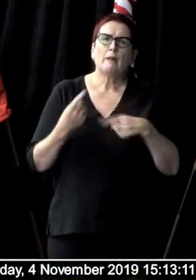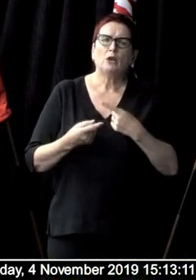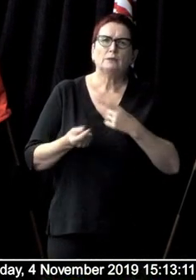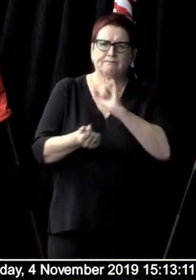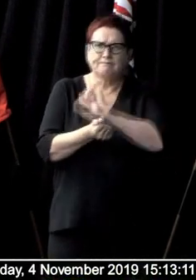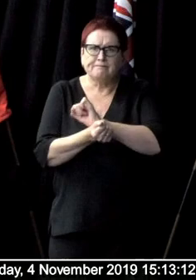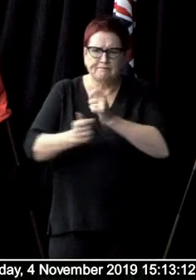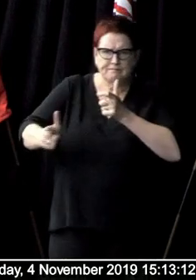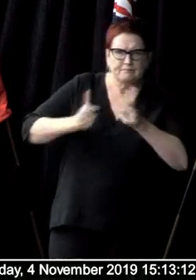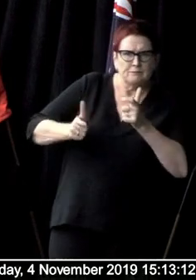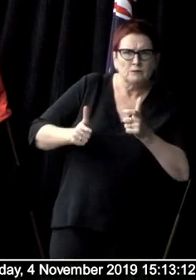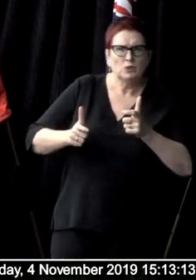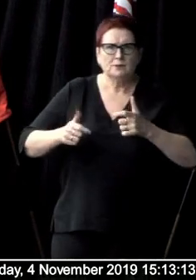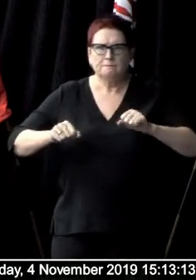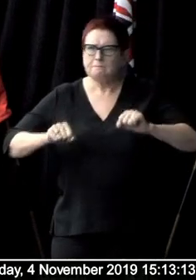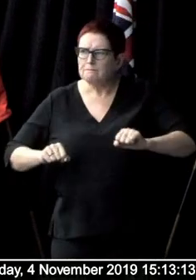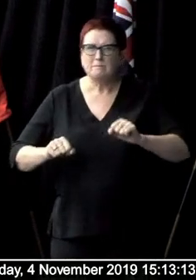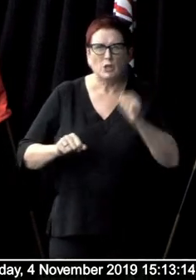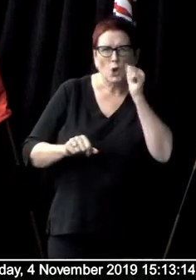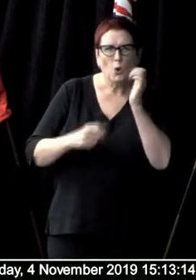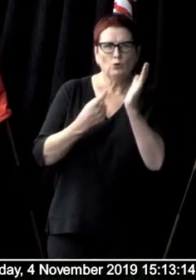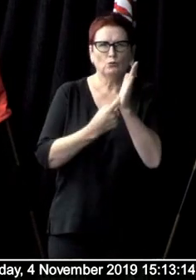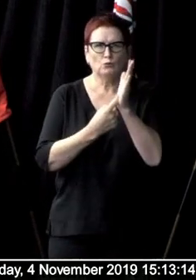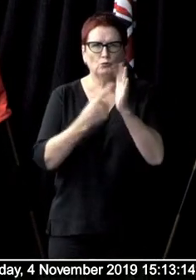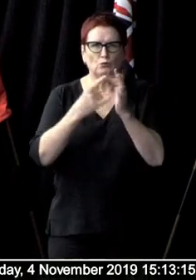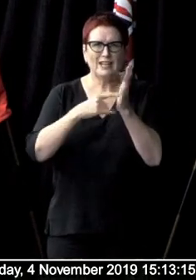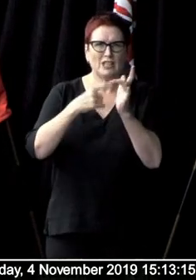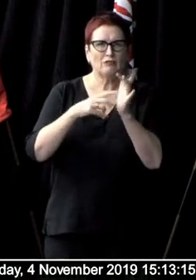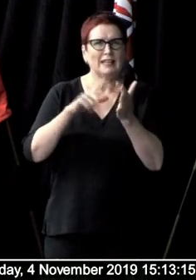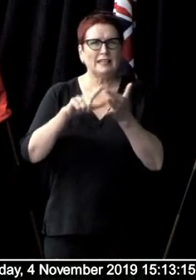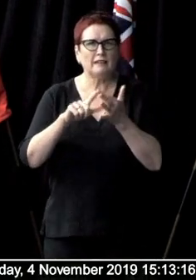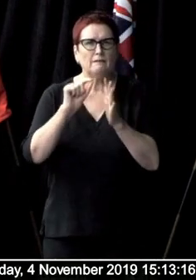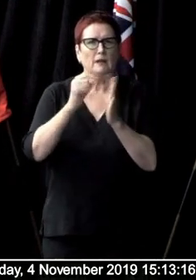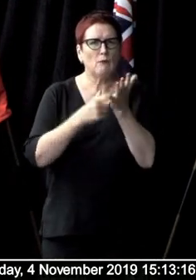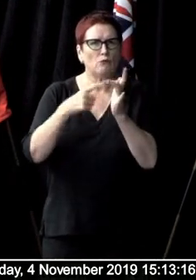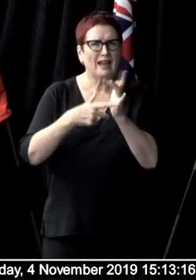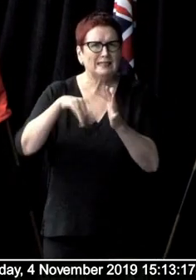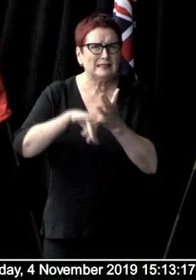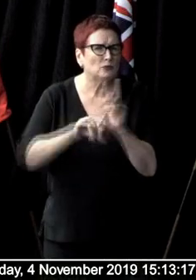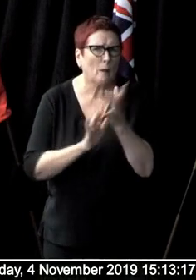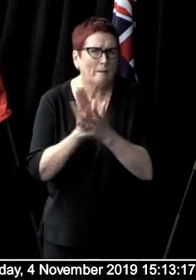Now, not everybody knows what restrictive practices means. So when you’re giving your evidence, can you talk about that?